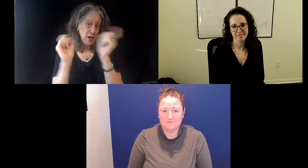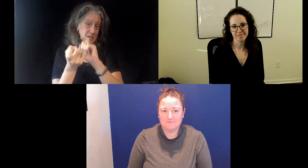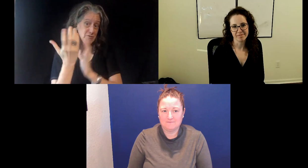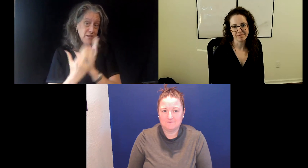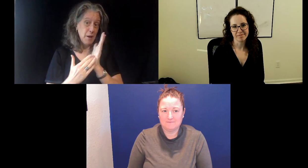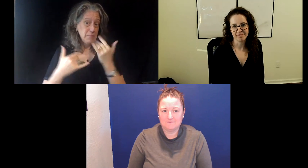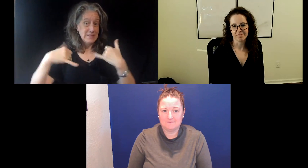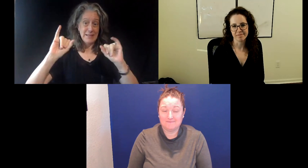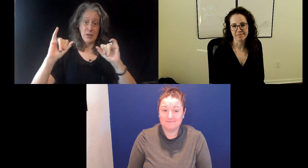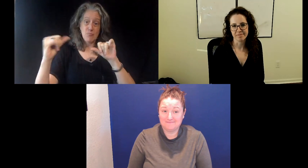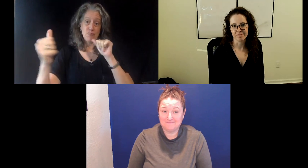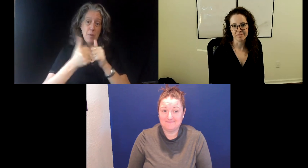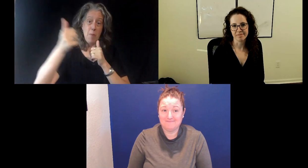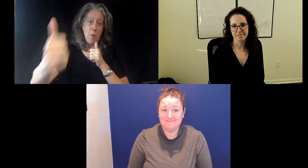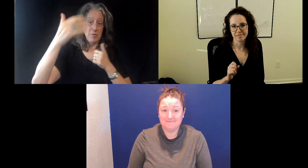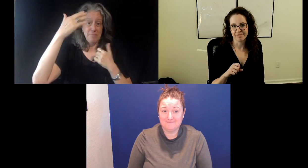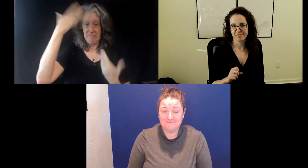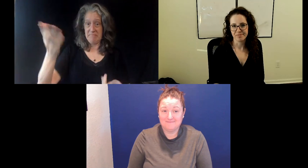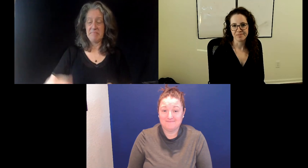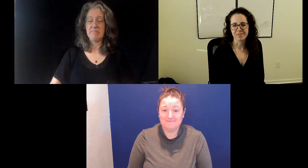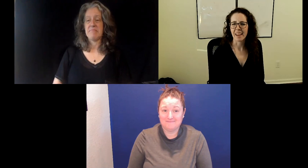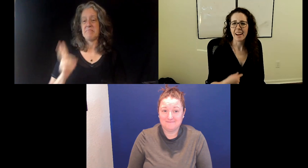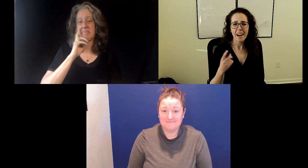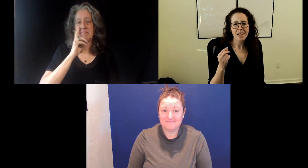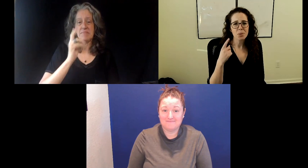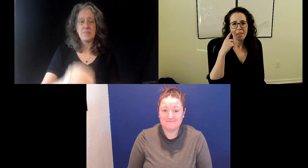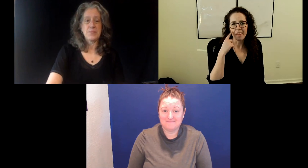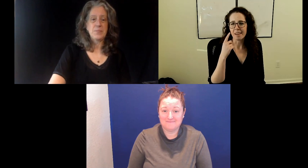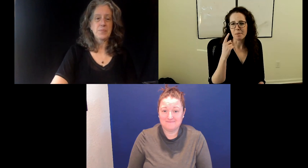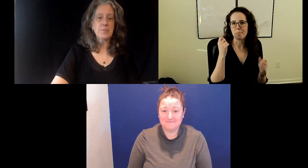but if that isn't our experience i mean honestly after this i imagine that education will change